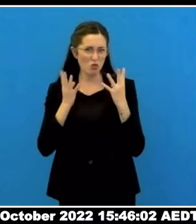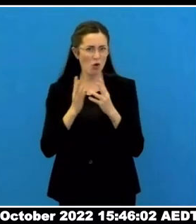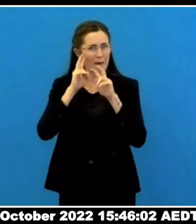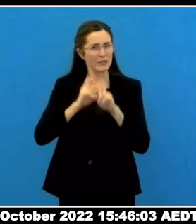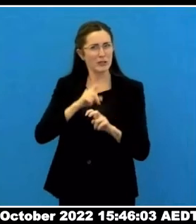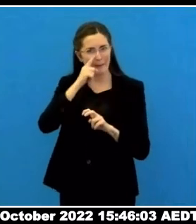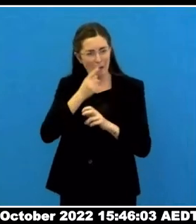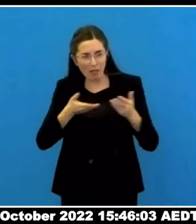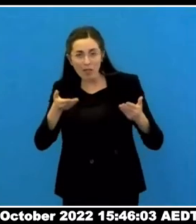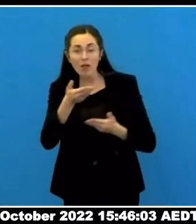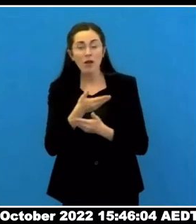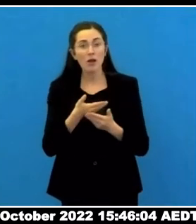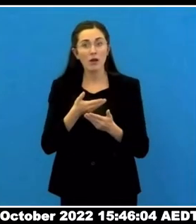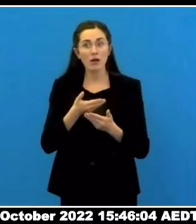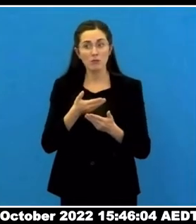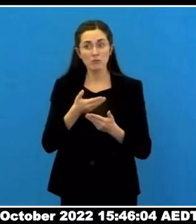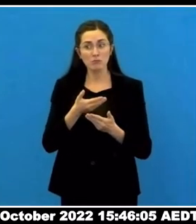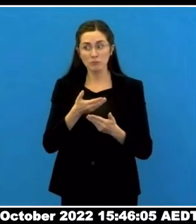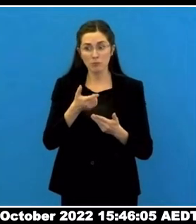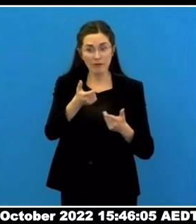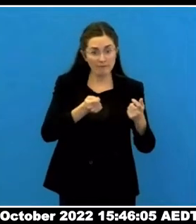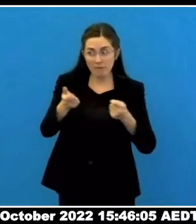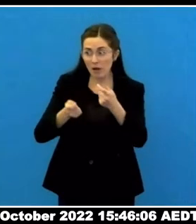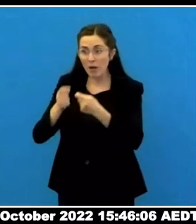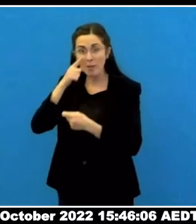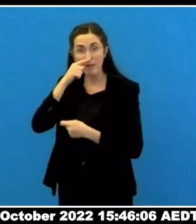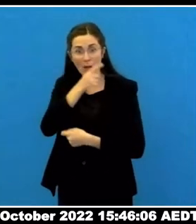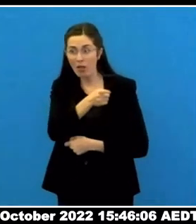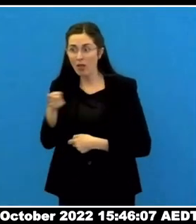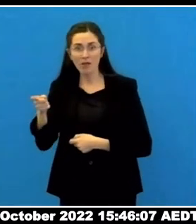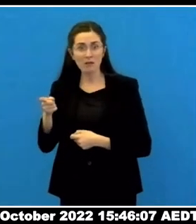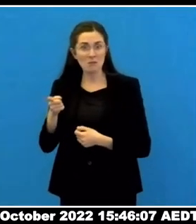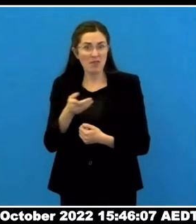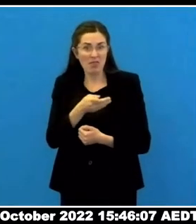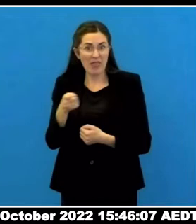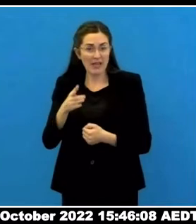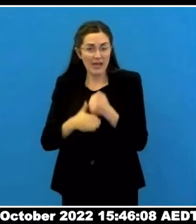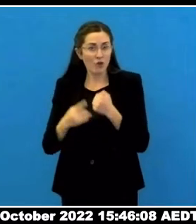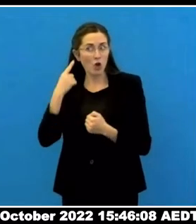the people who invite them to come, they don't have much information. So, we talk about that.